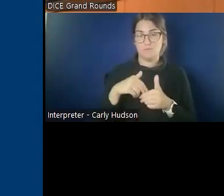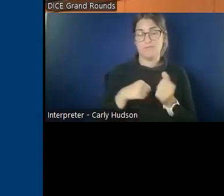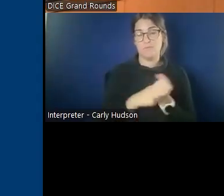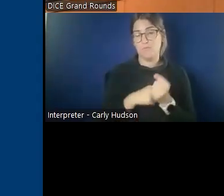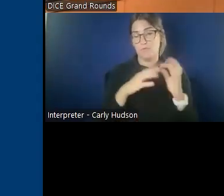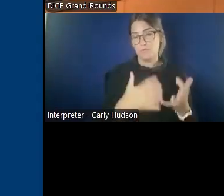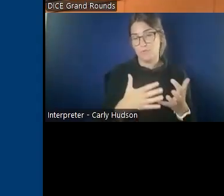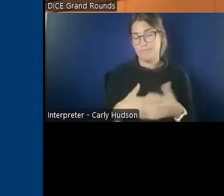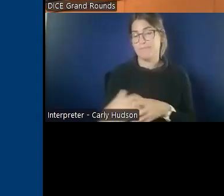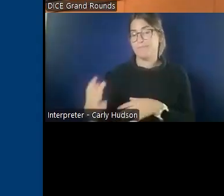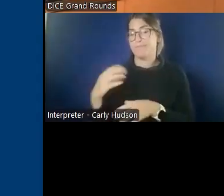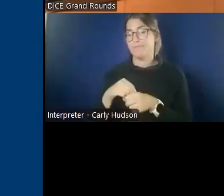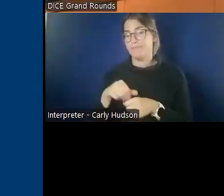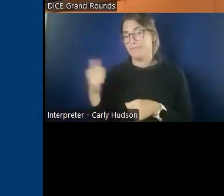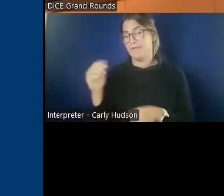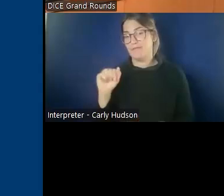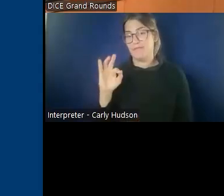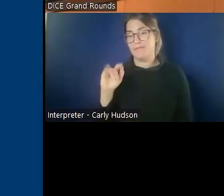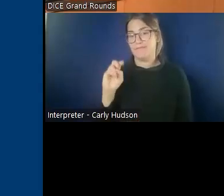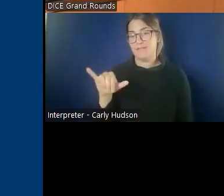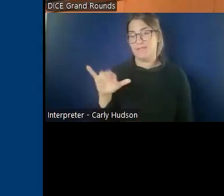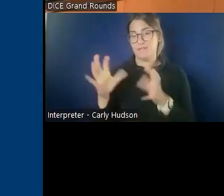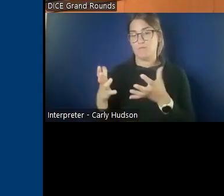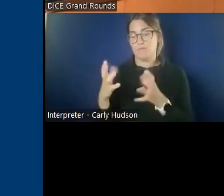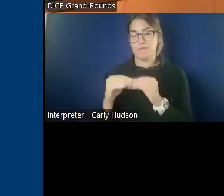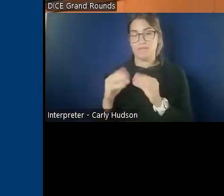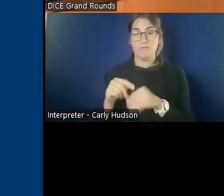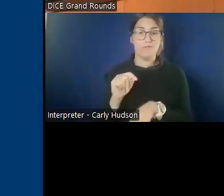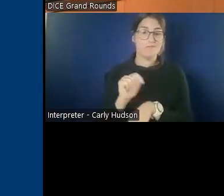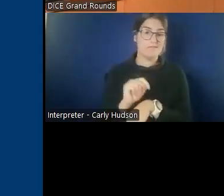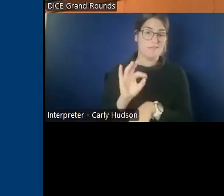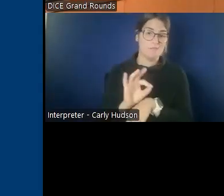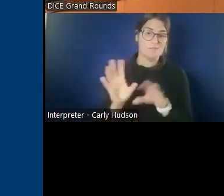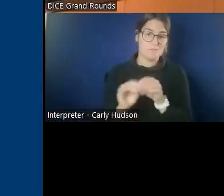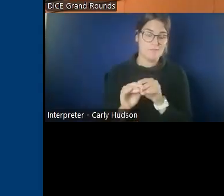involved with some of our affinity group meetings or task group meetings was trying to find a